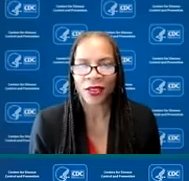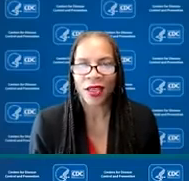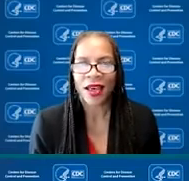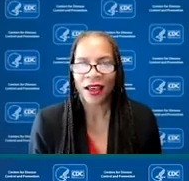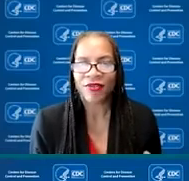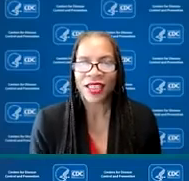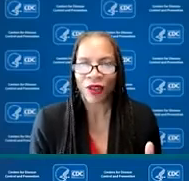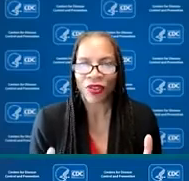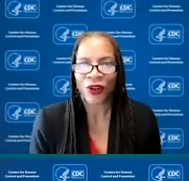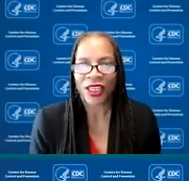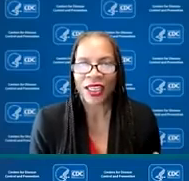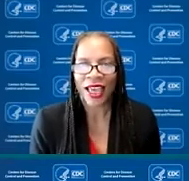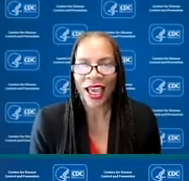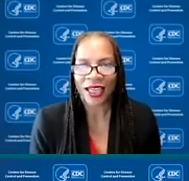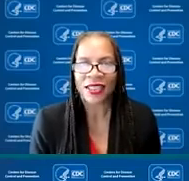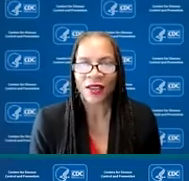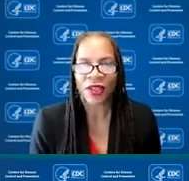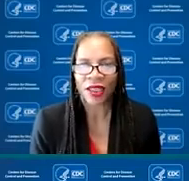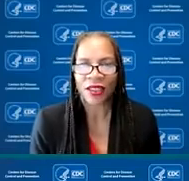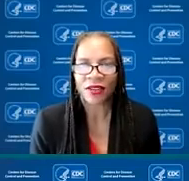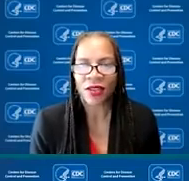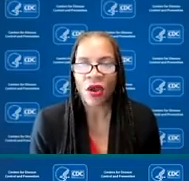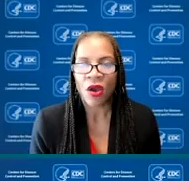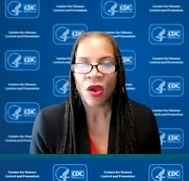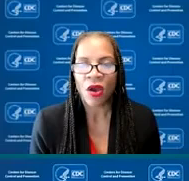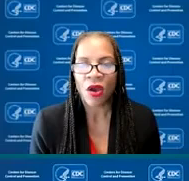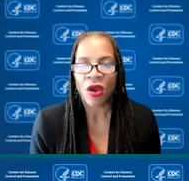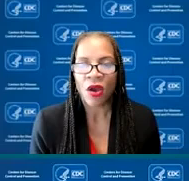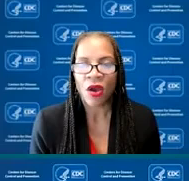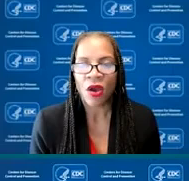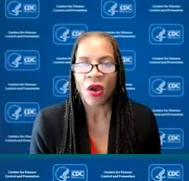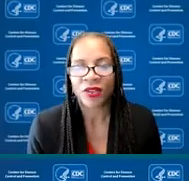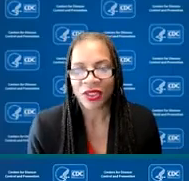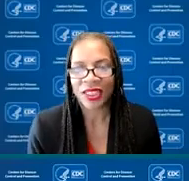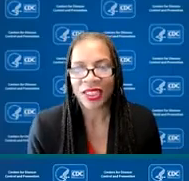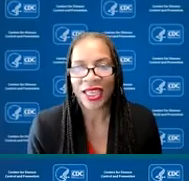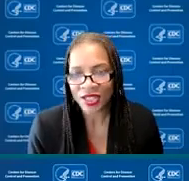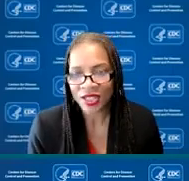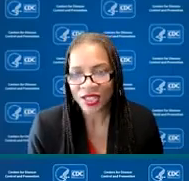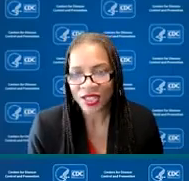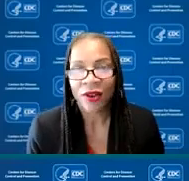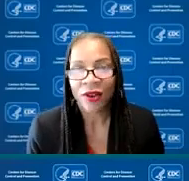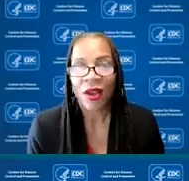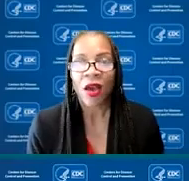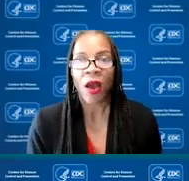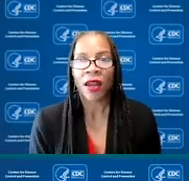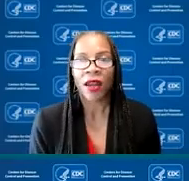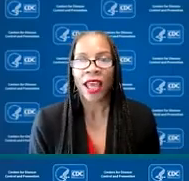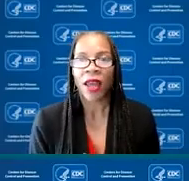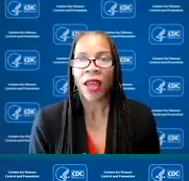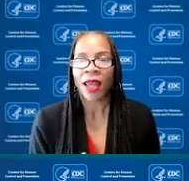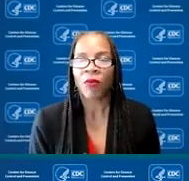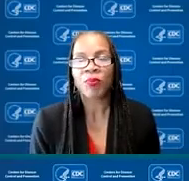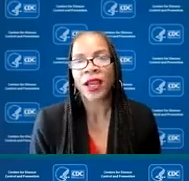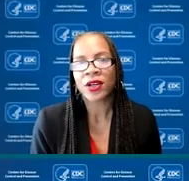Of these 30 activities, what are the most important to get done now?" And when prioritizing,